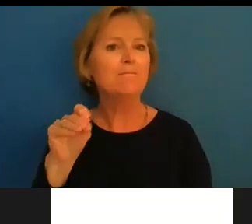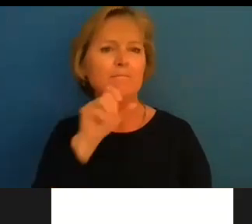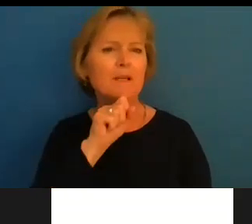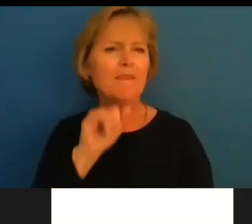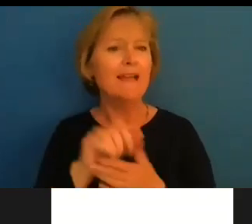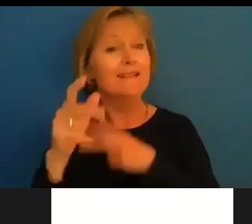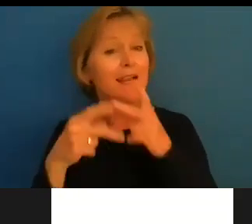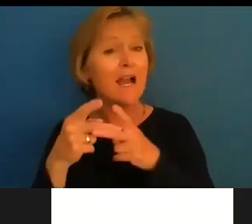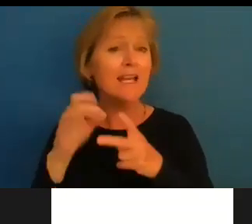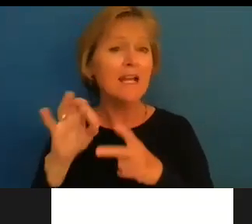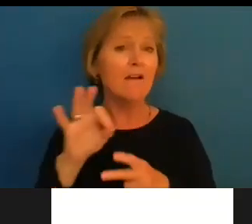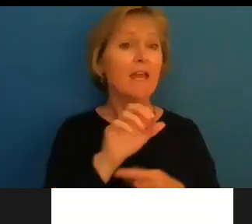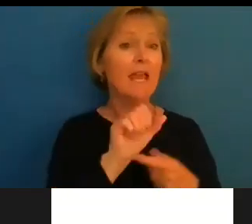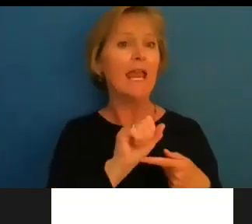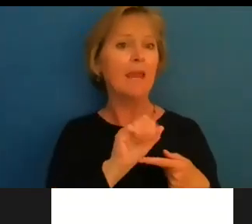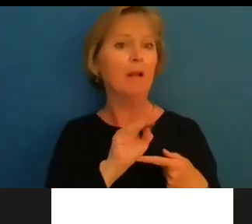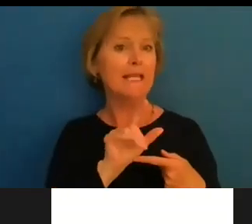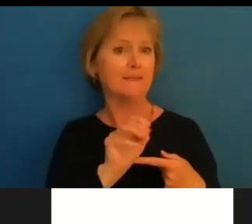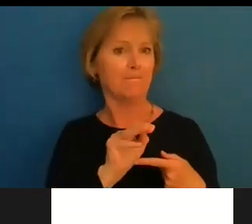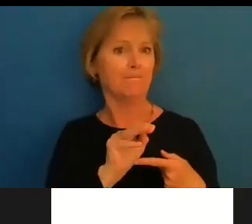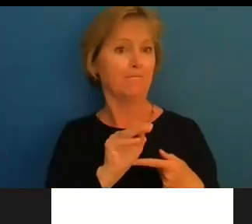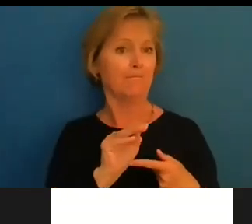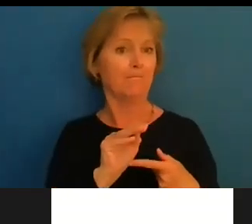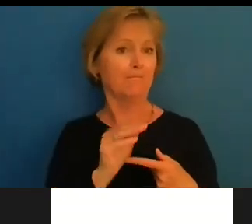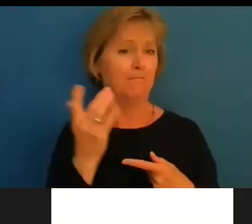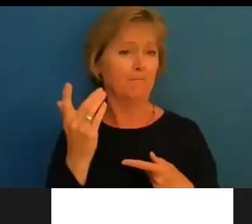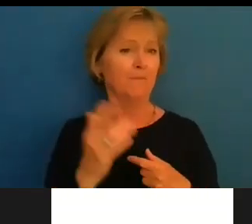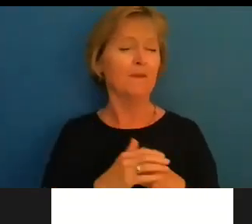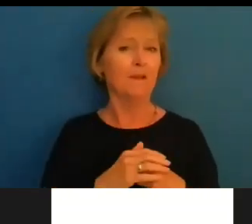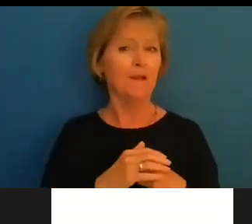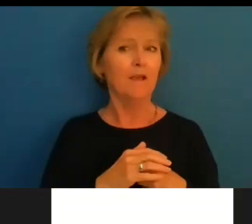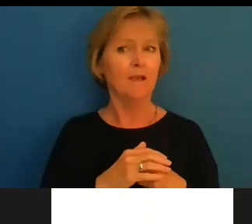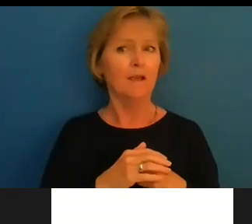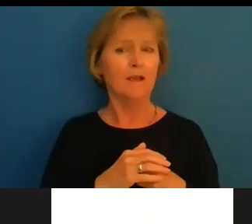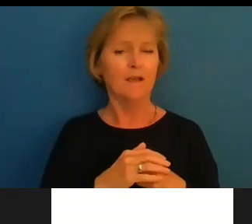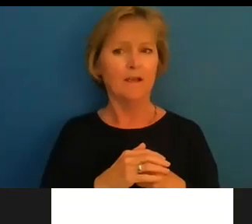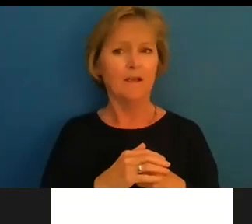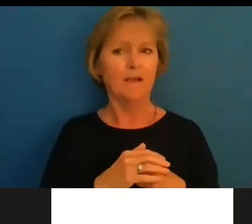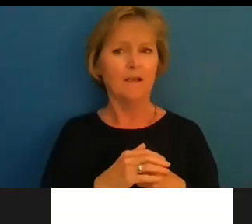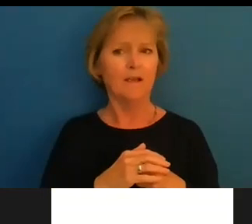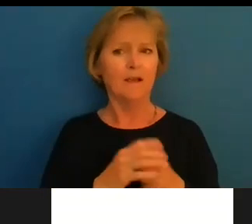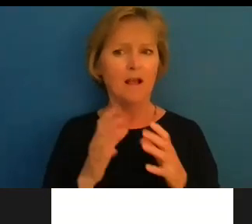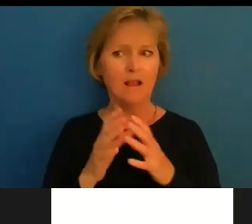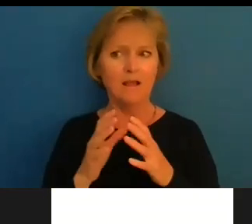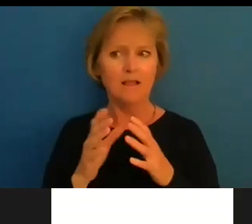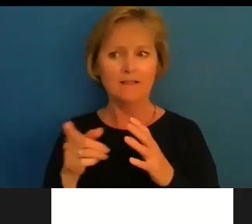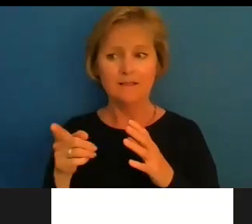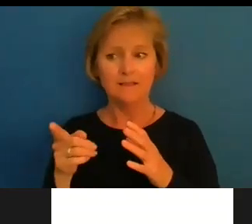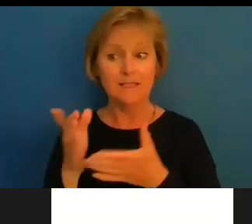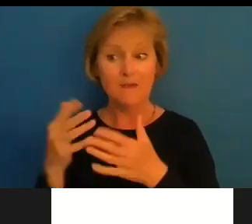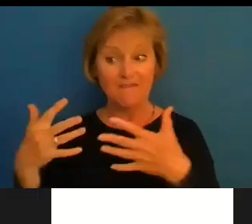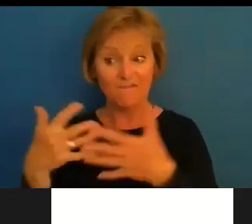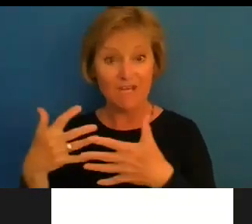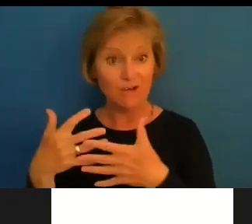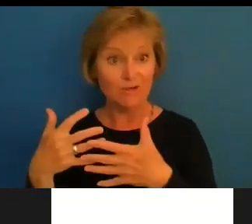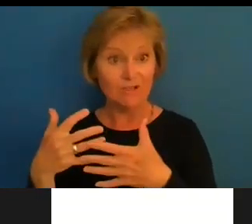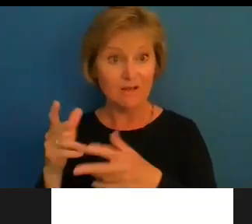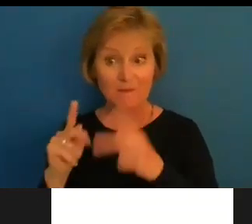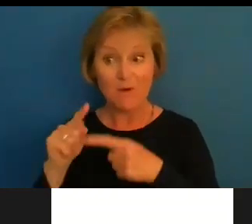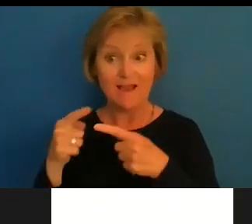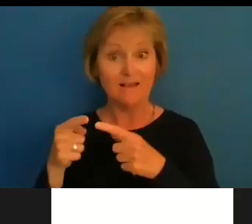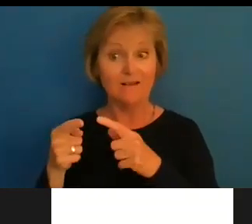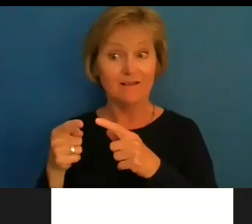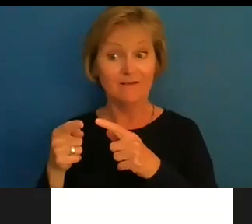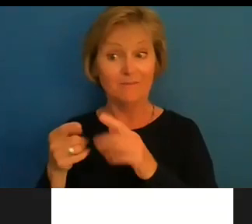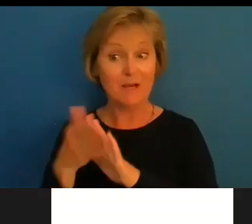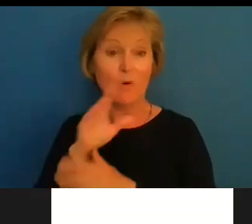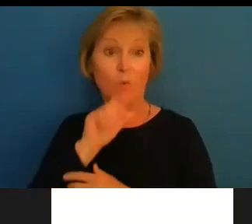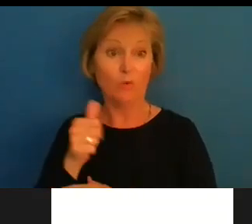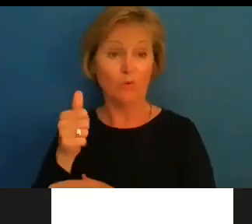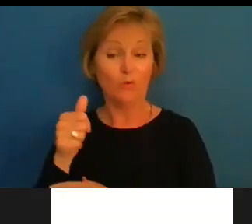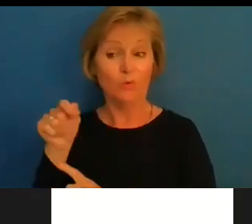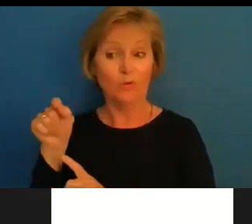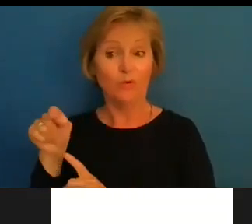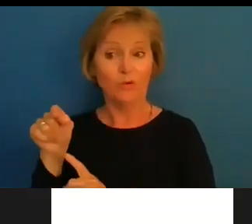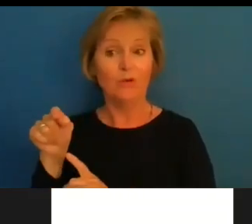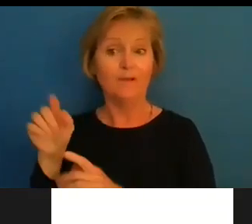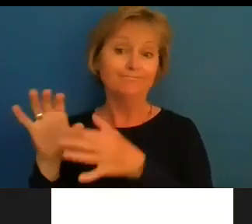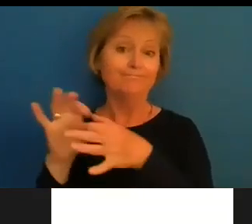of ableism in that a lot of the fears that folks have about getting old have to do with